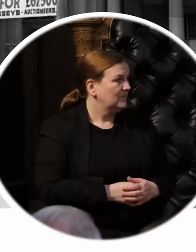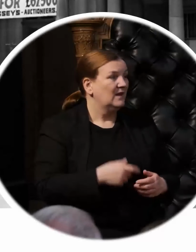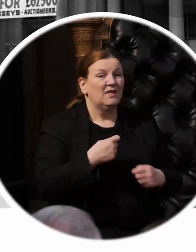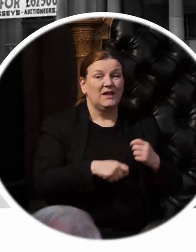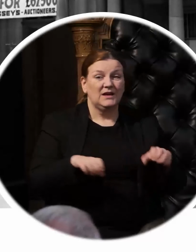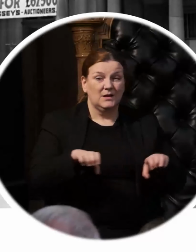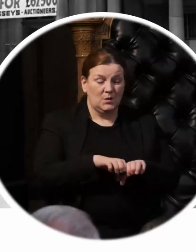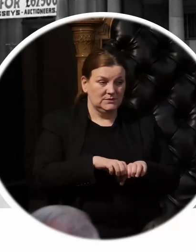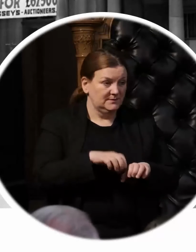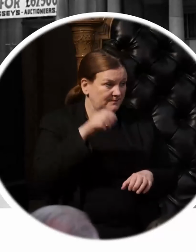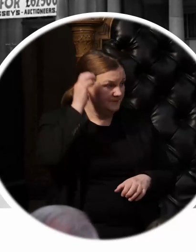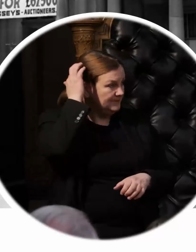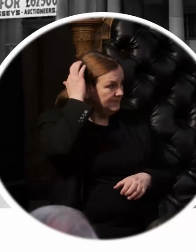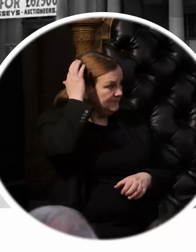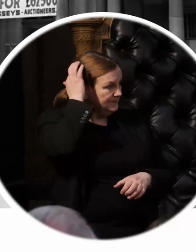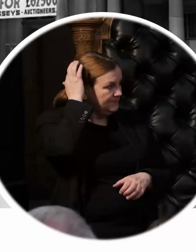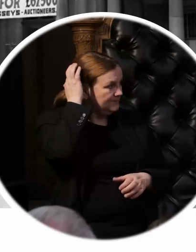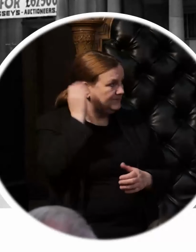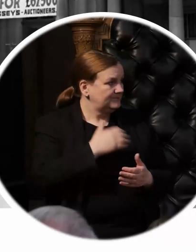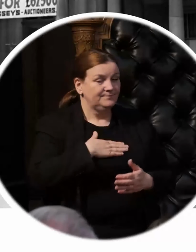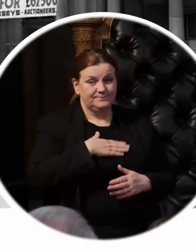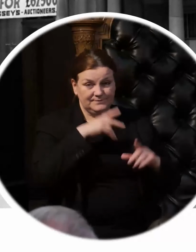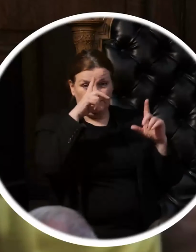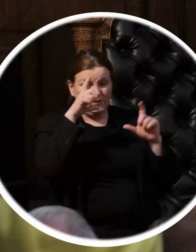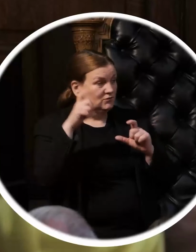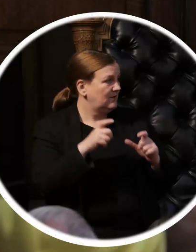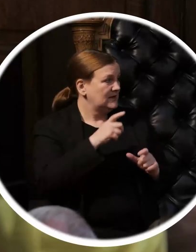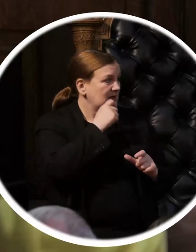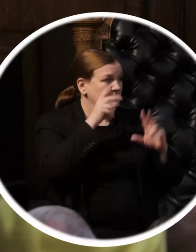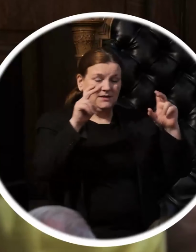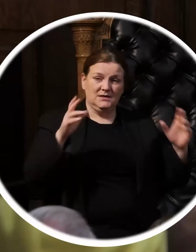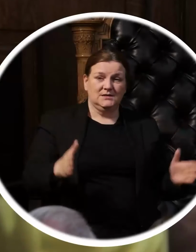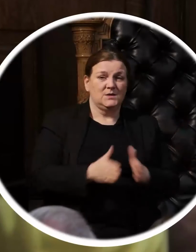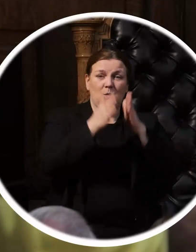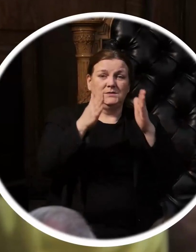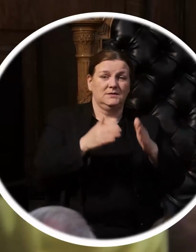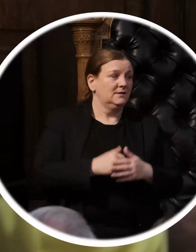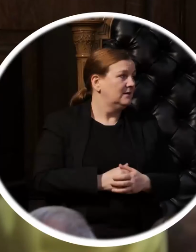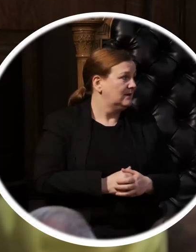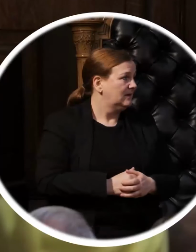And I quite like this photograph, you know, sold, you know, 67,000